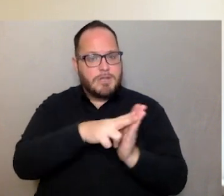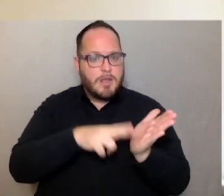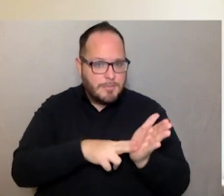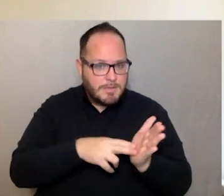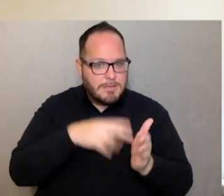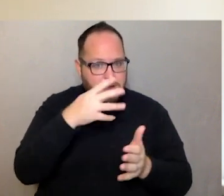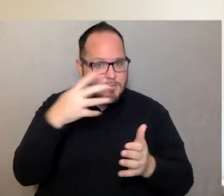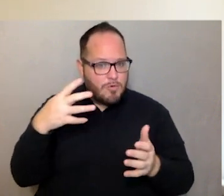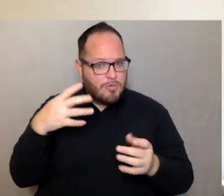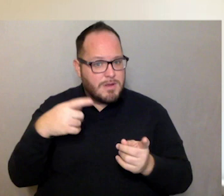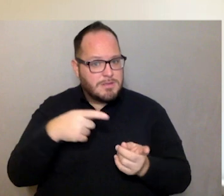IS REALLY CRITICAL. OVER THE HISTORY, EVERYONE IS